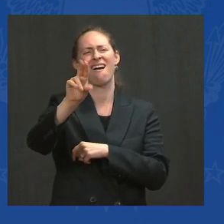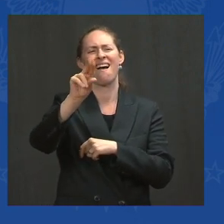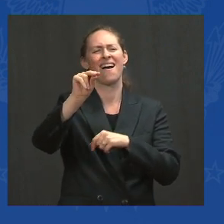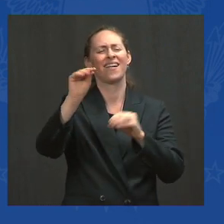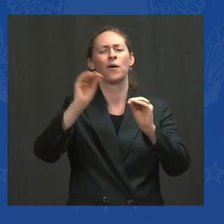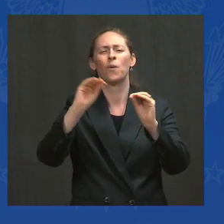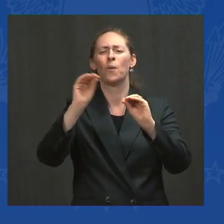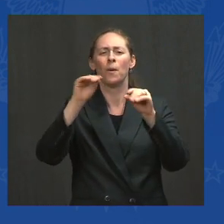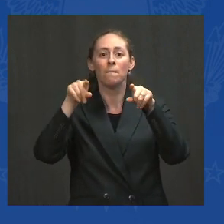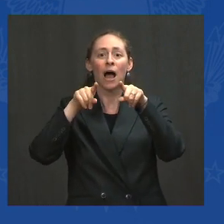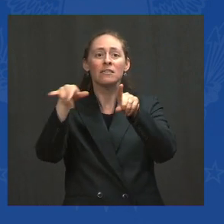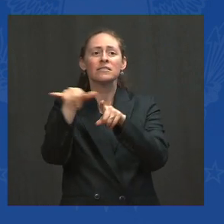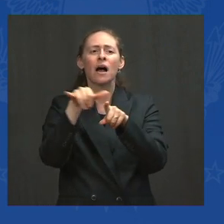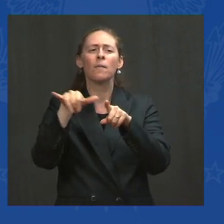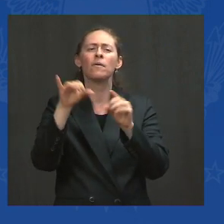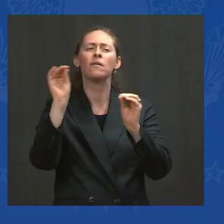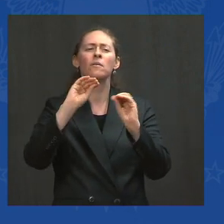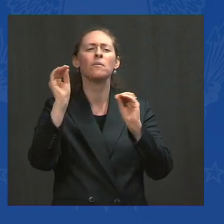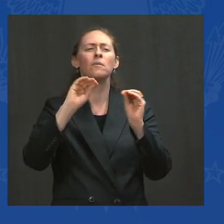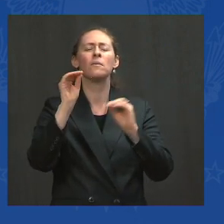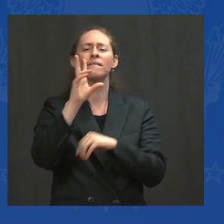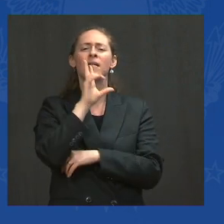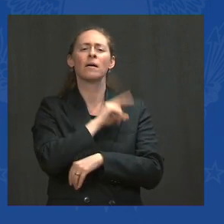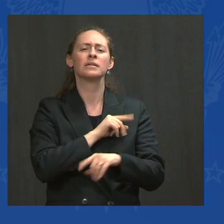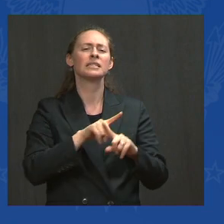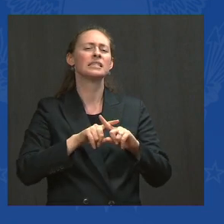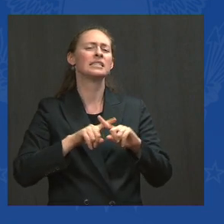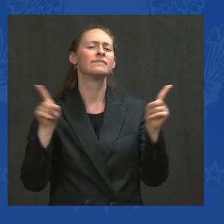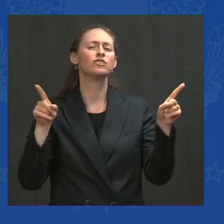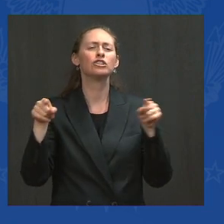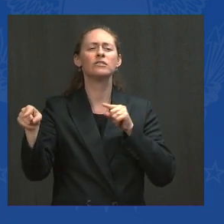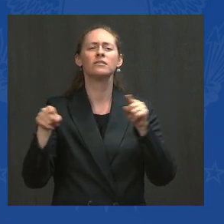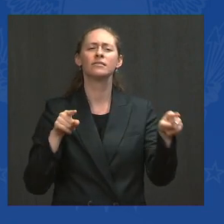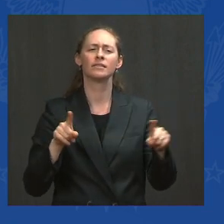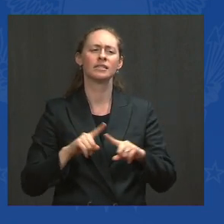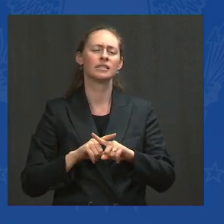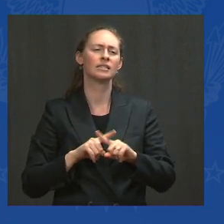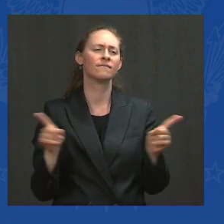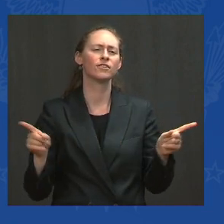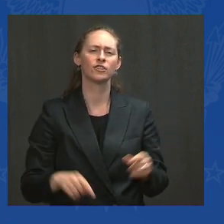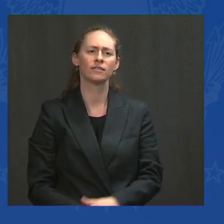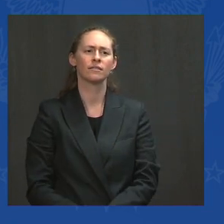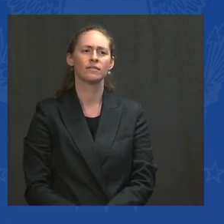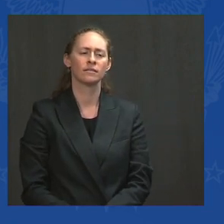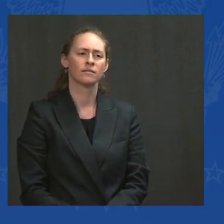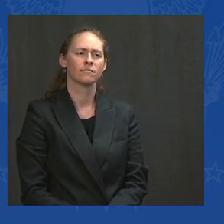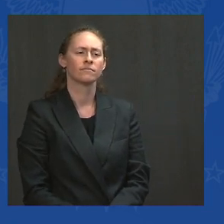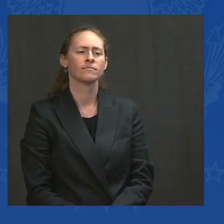What you had is -- you had entire brigades breaking through the gates of our embassy -- six, if I'm not mistaken.